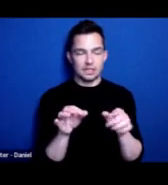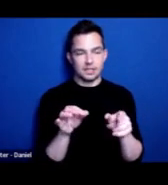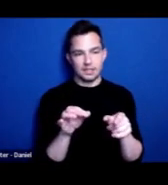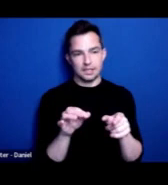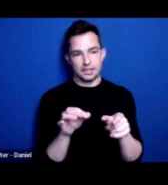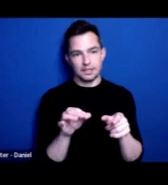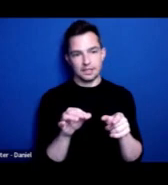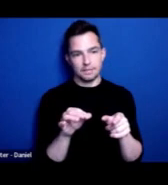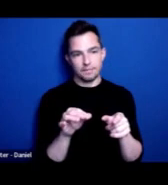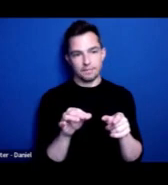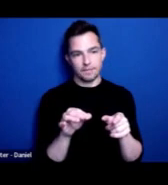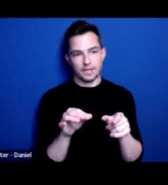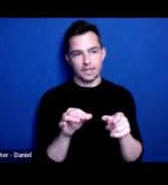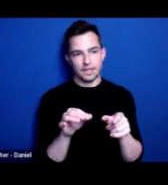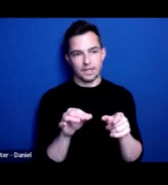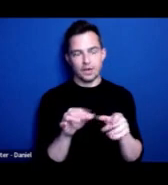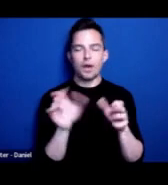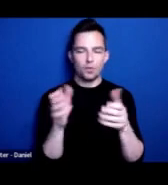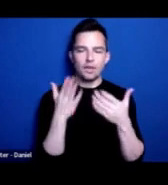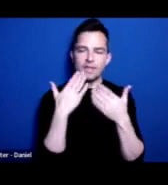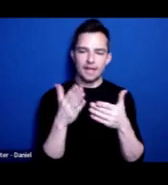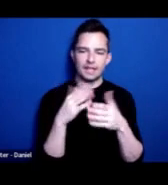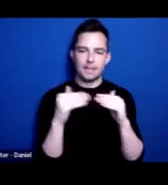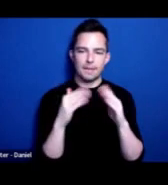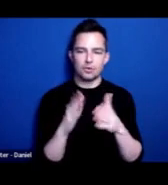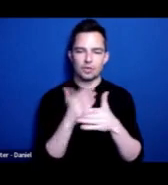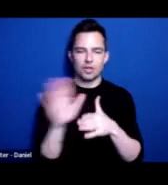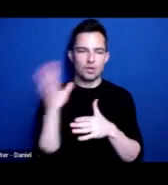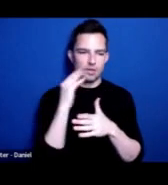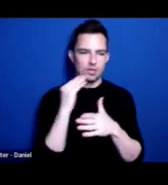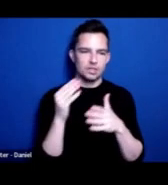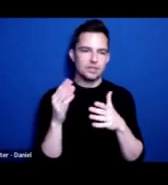the peers who shared their stories and experiences with me